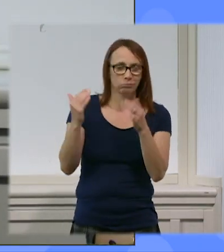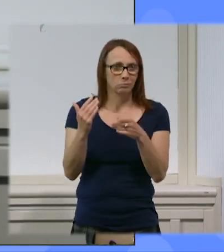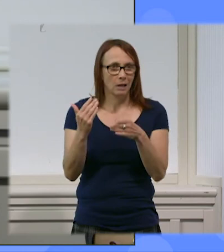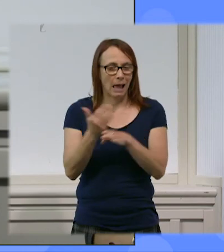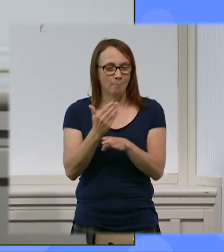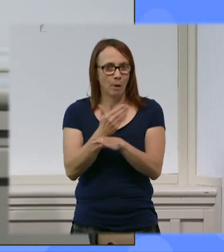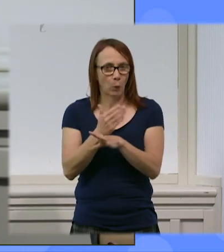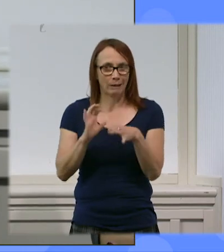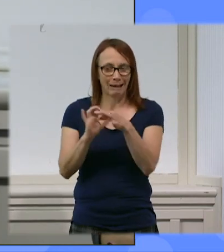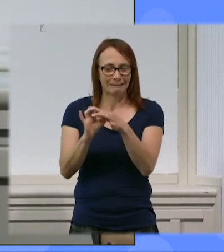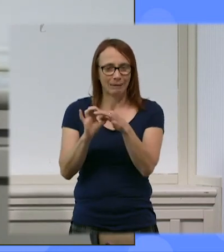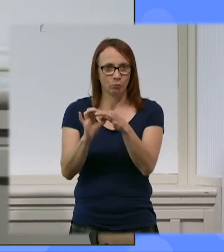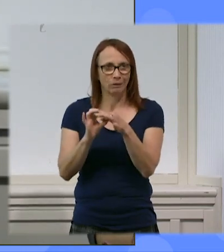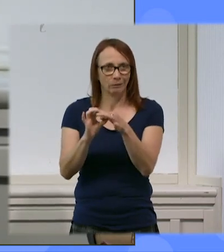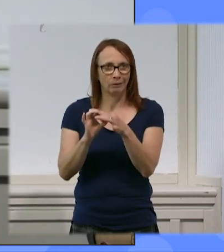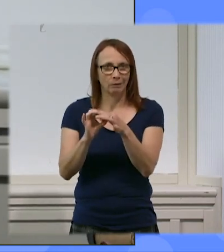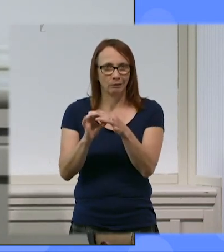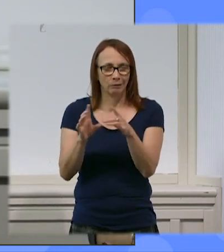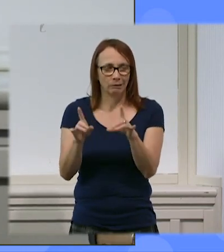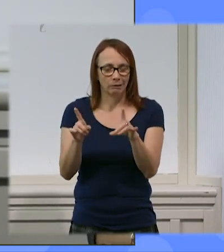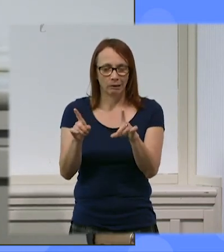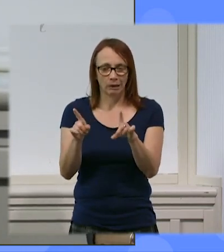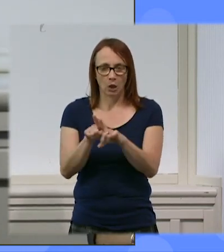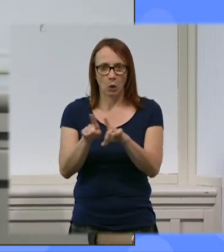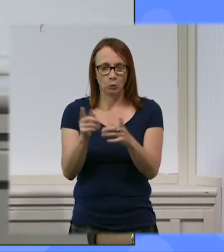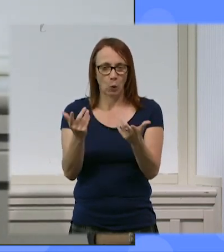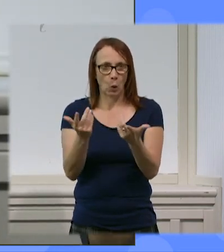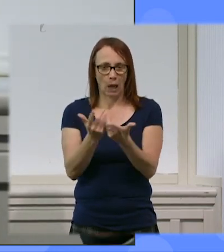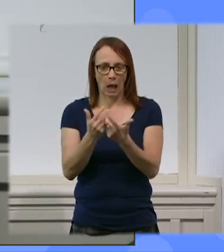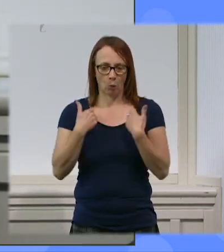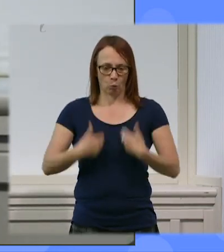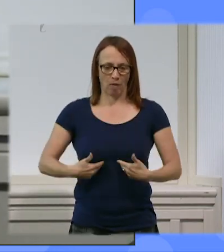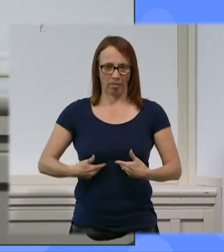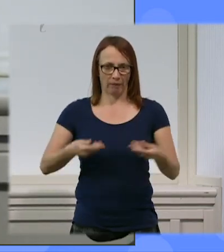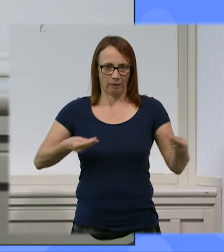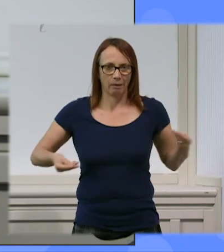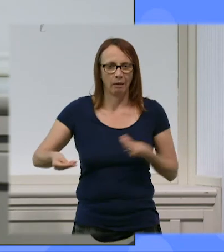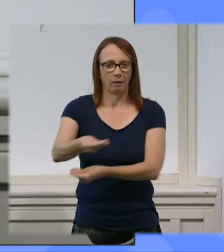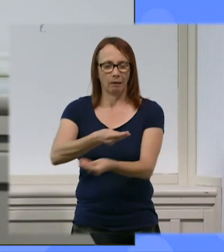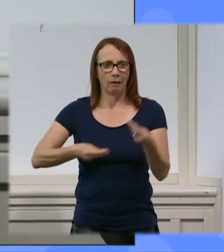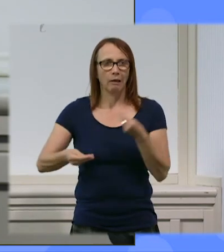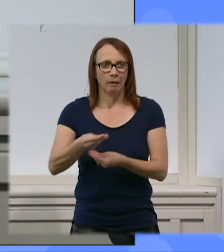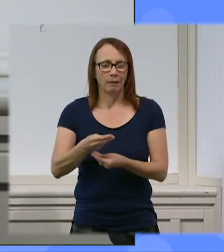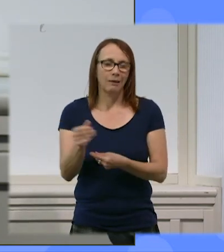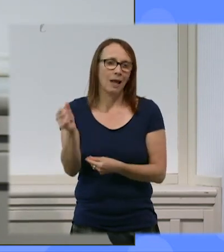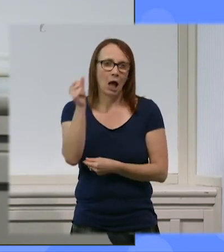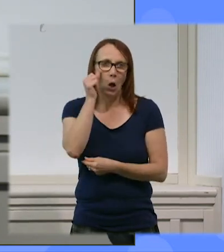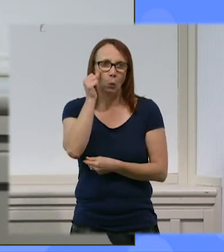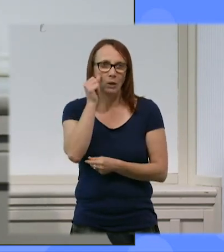HUD mechanisms internally to distribute wealth and I'm in a much broader way and you obviously be normal about companies like John Lewis for example who have